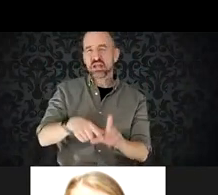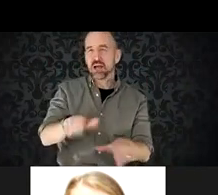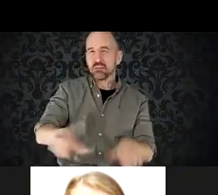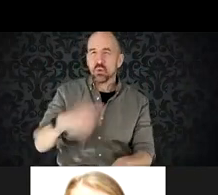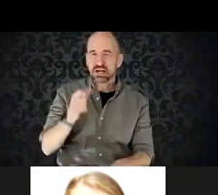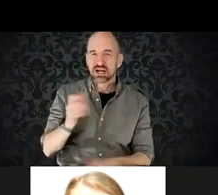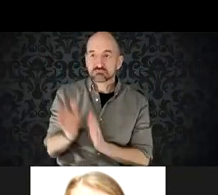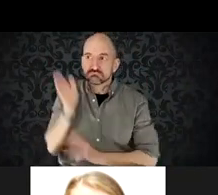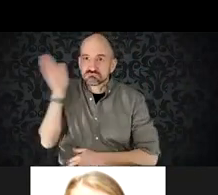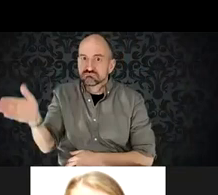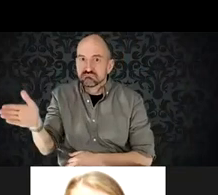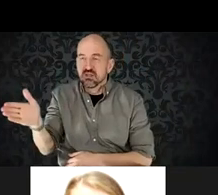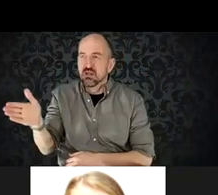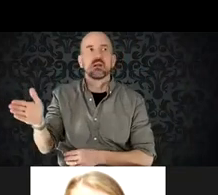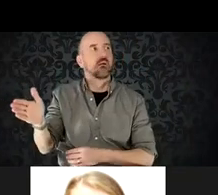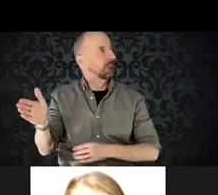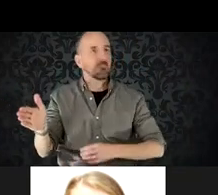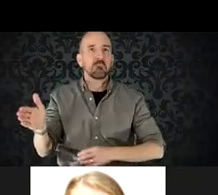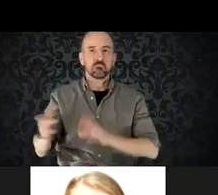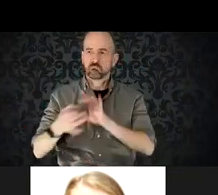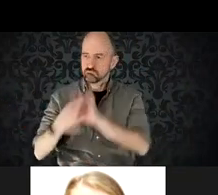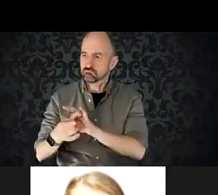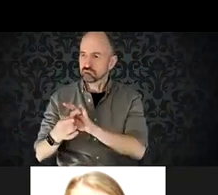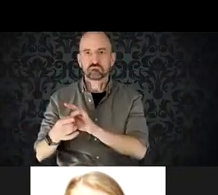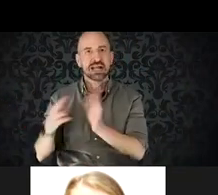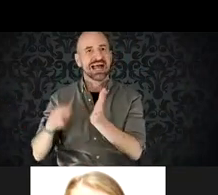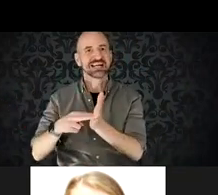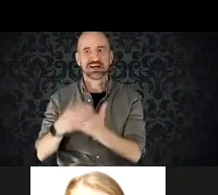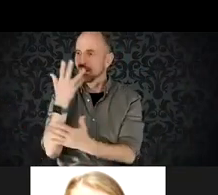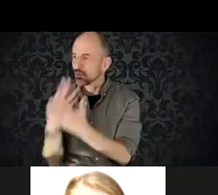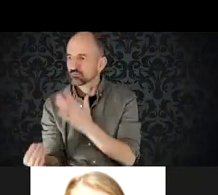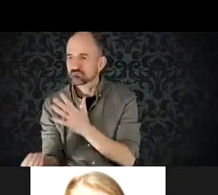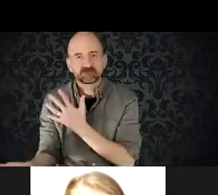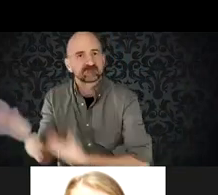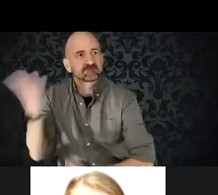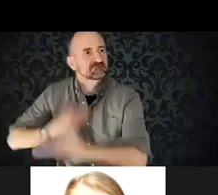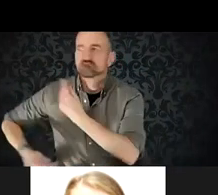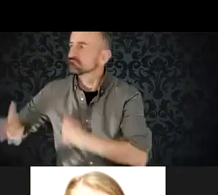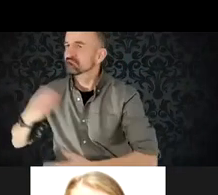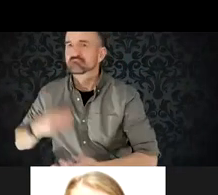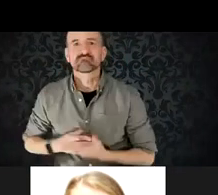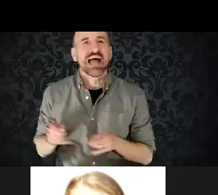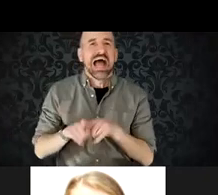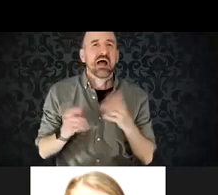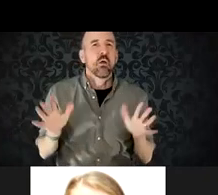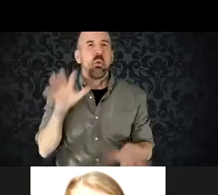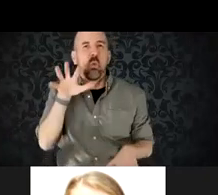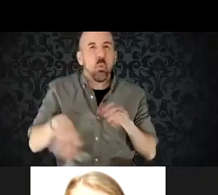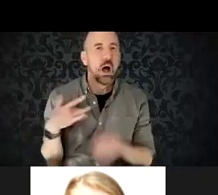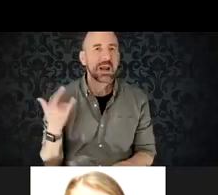garden, but a Woodlands physic garden. In London. The whole idea there was young people in particular could go